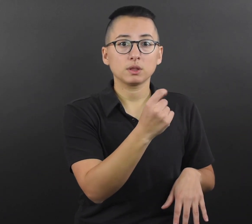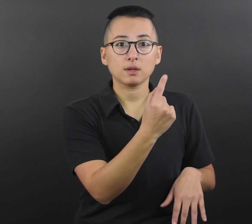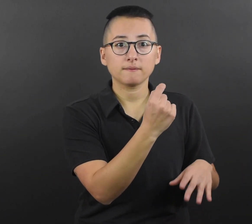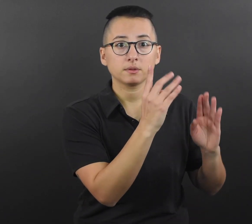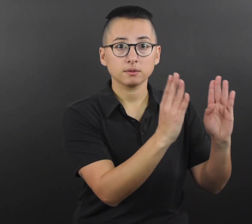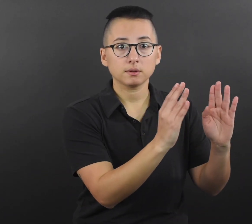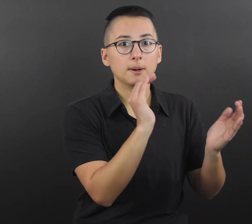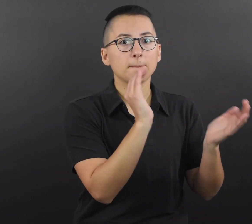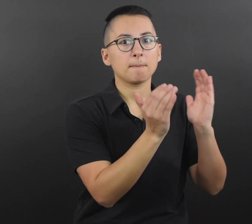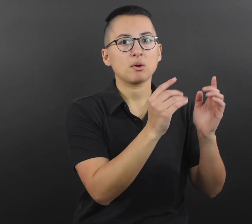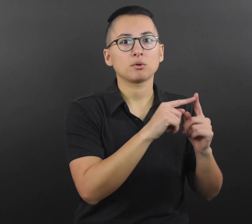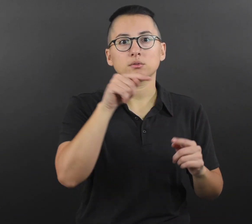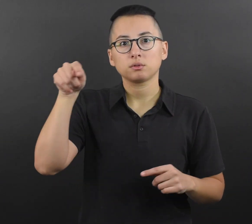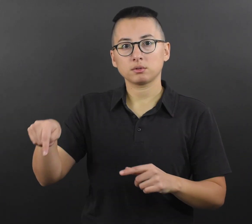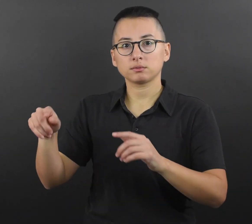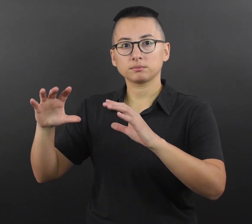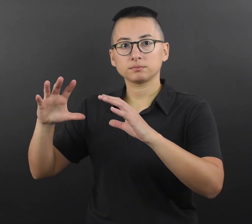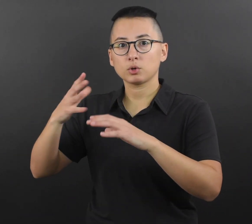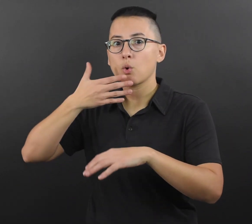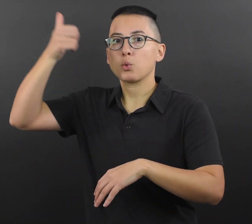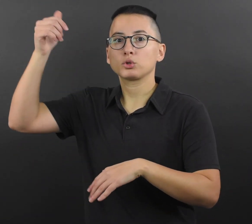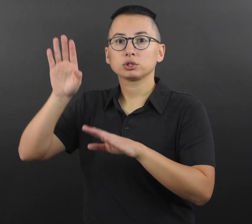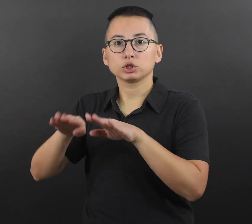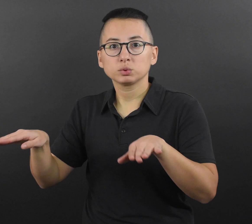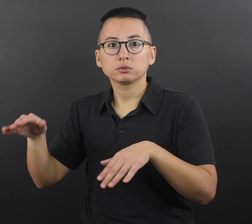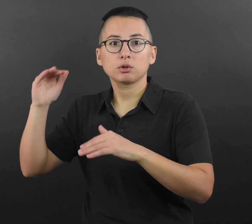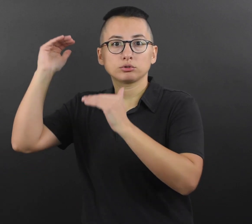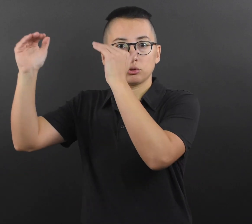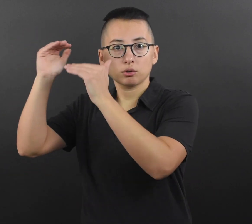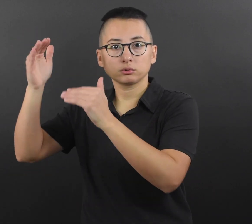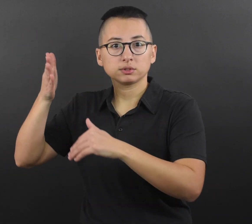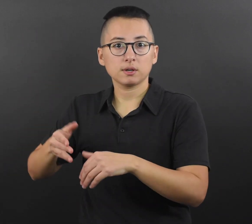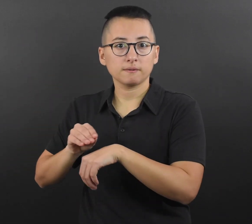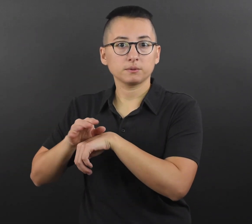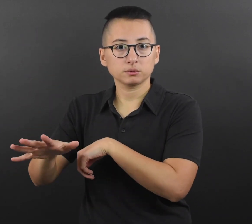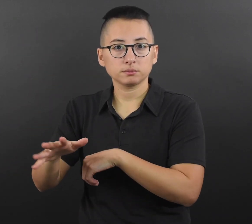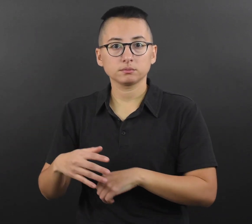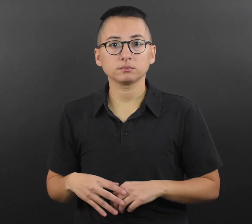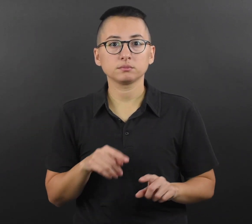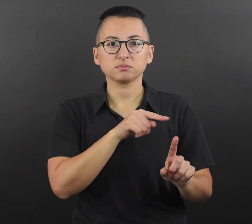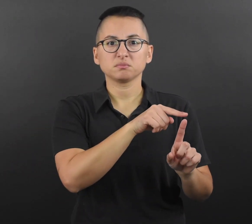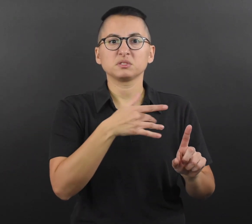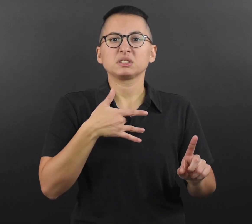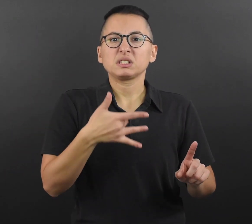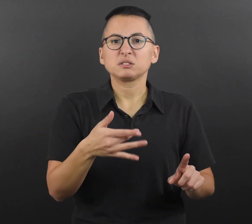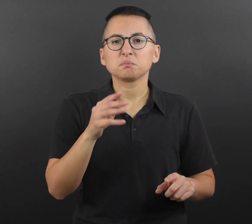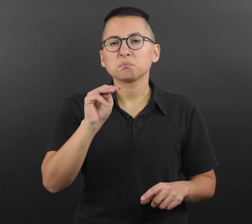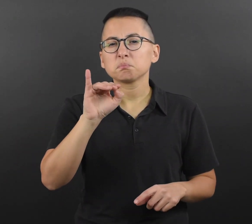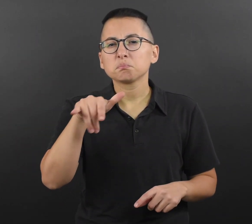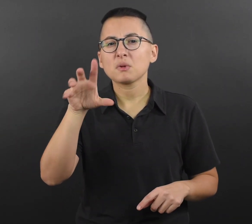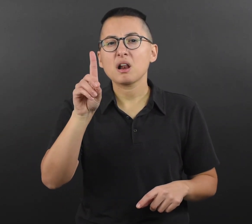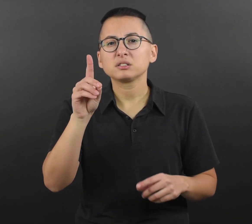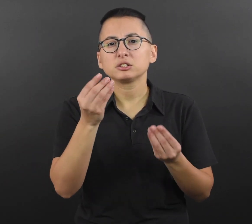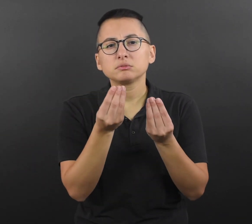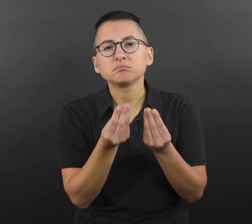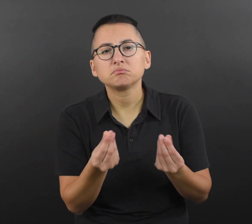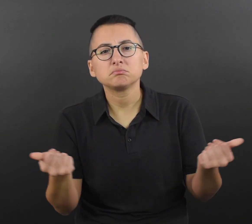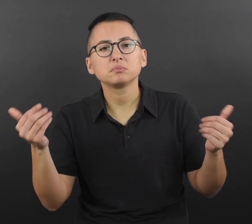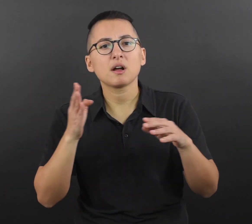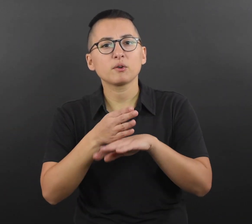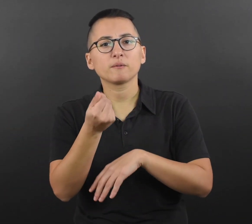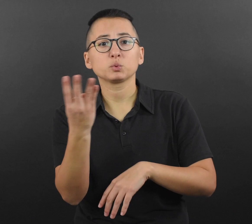years old compared to older children/adults. o Side effects are usually mild and go away after